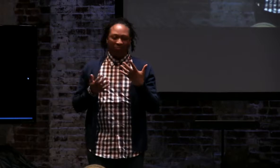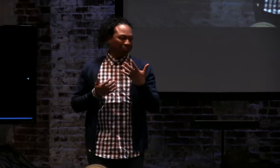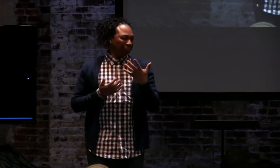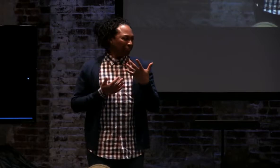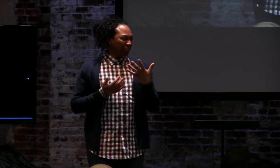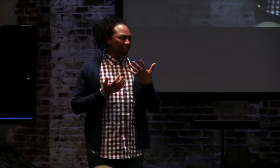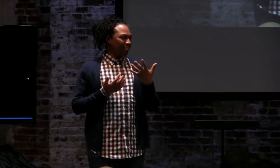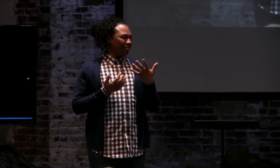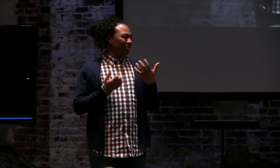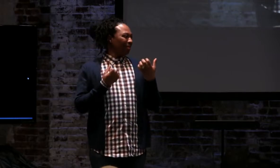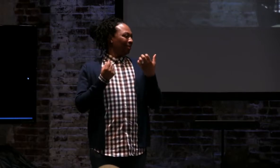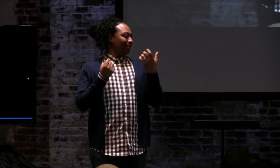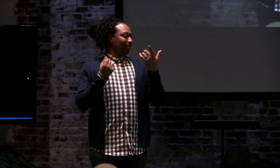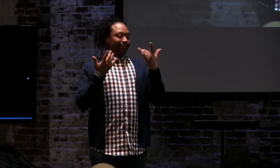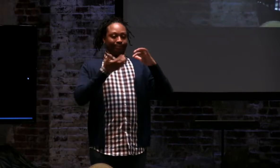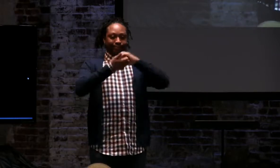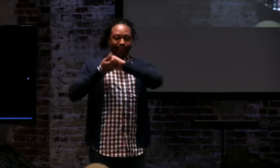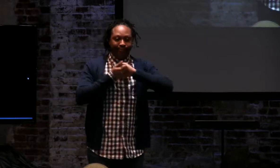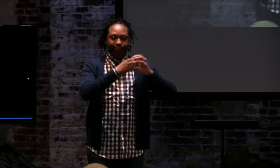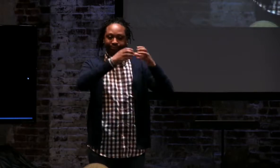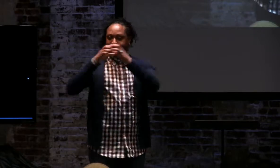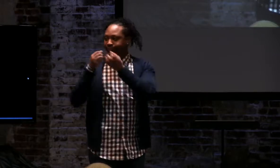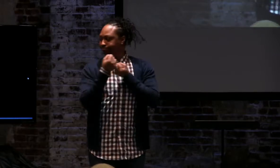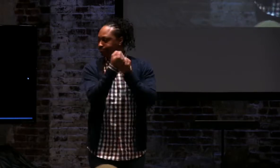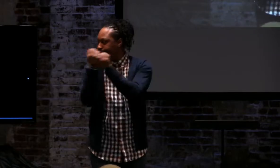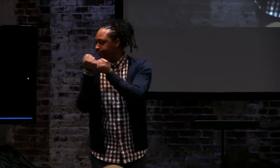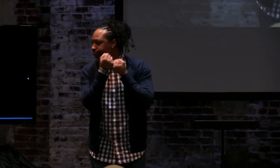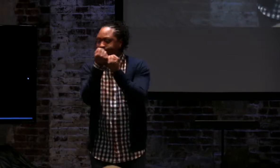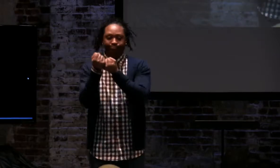We are supposed to be quite mobile, collaborative.